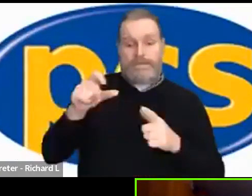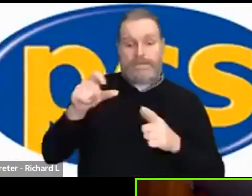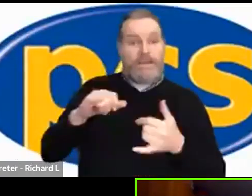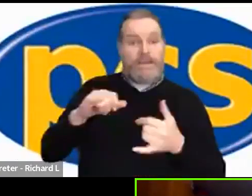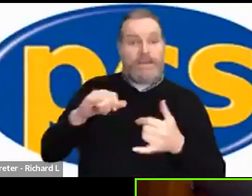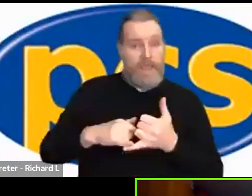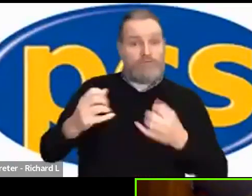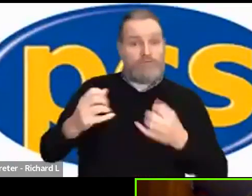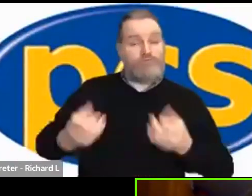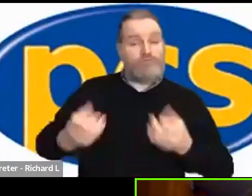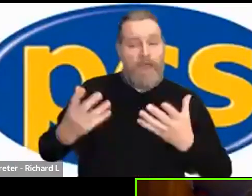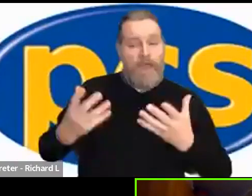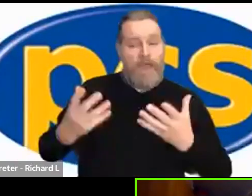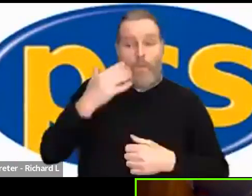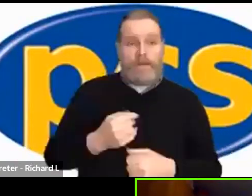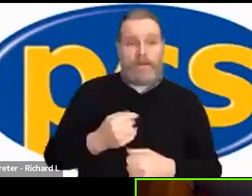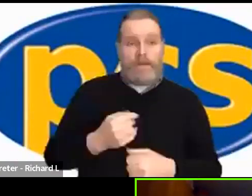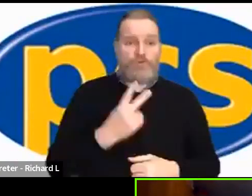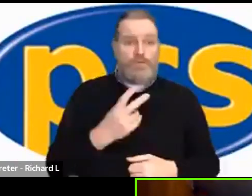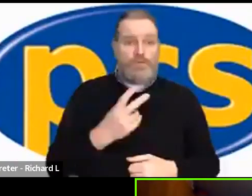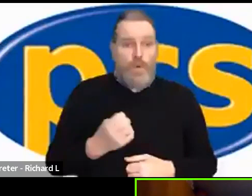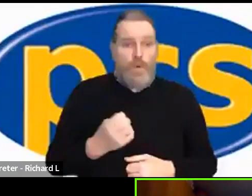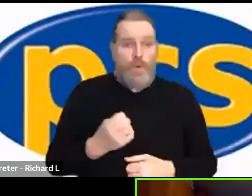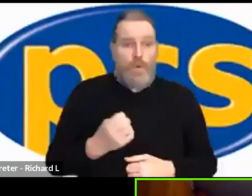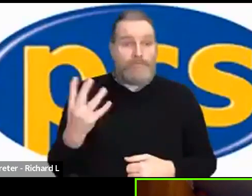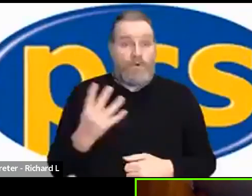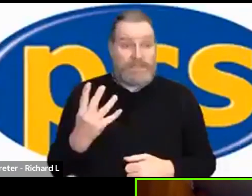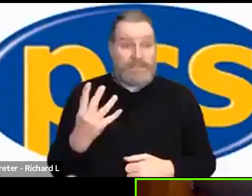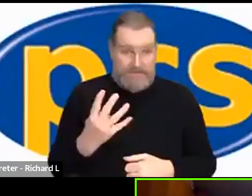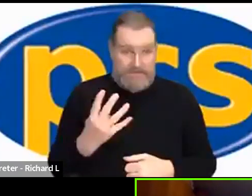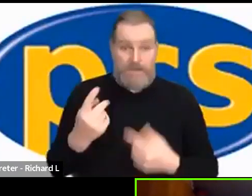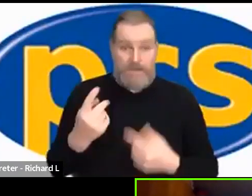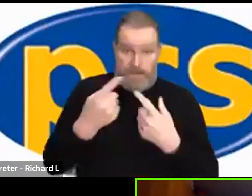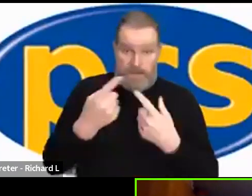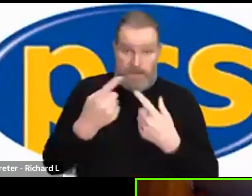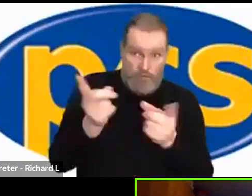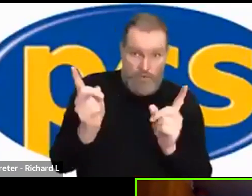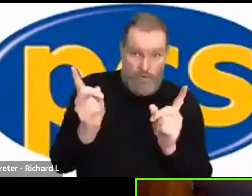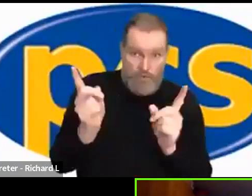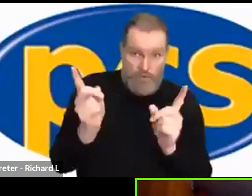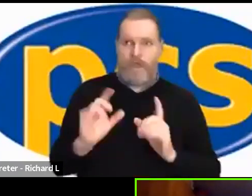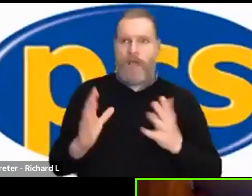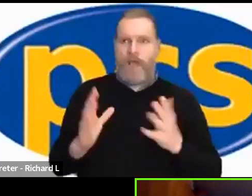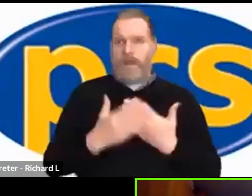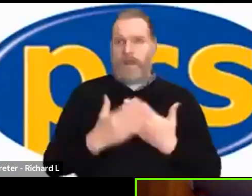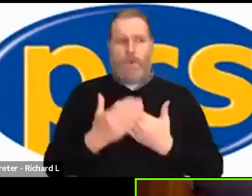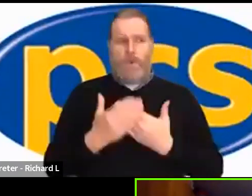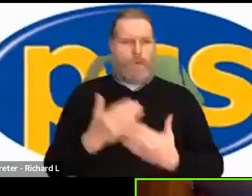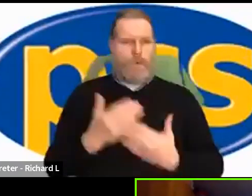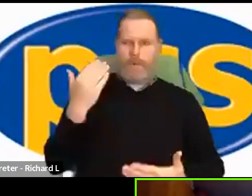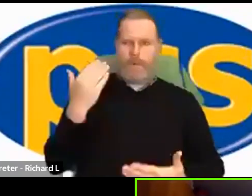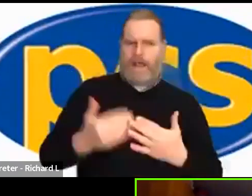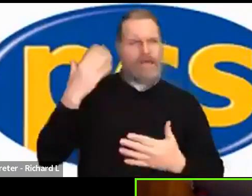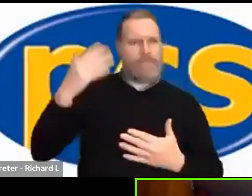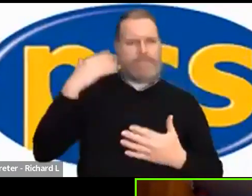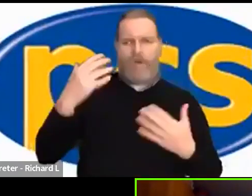Took national Took national action as 2,000 was 2,014, so we know there will be a number of users